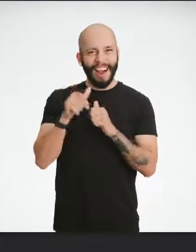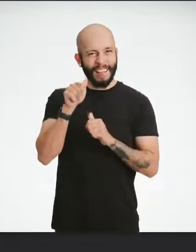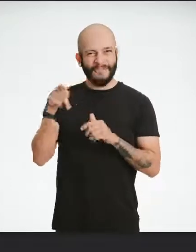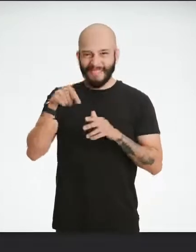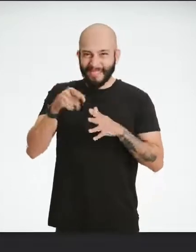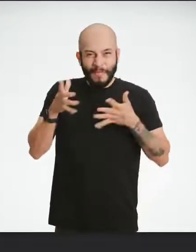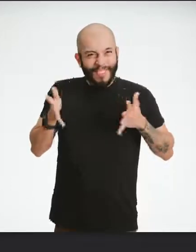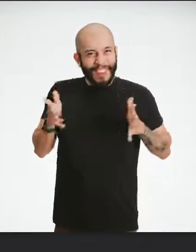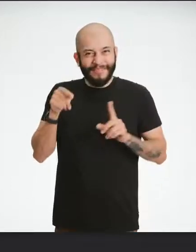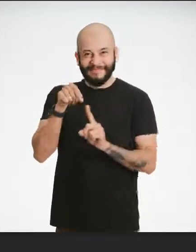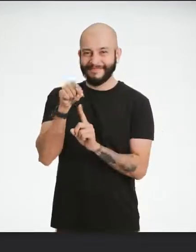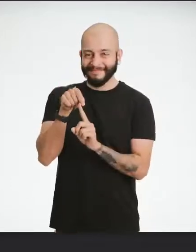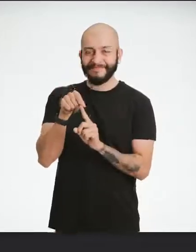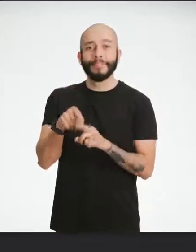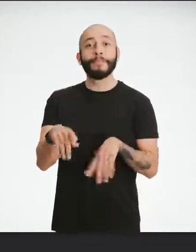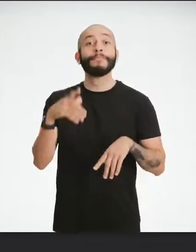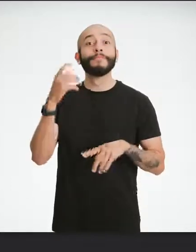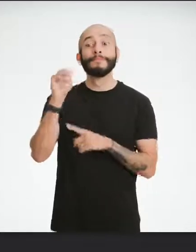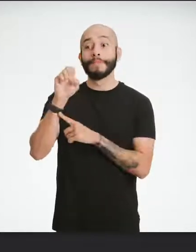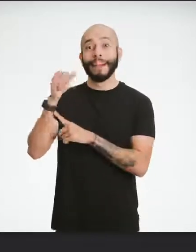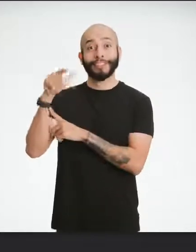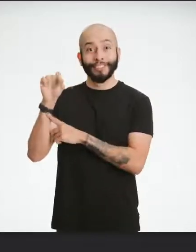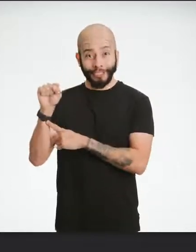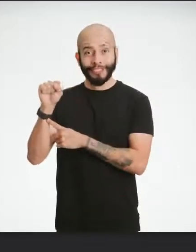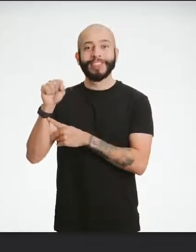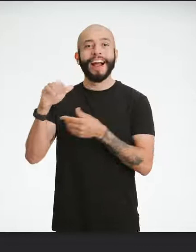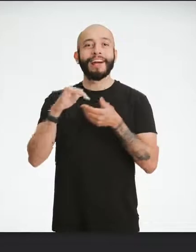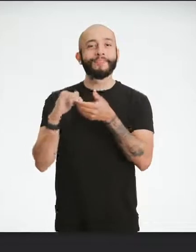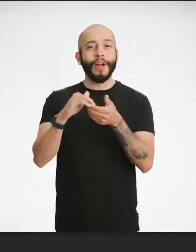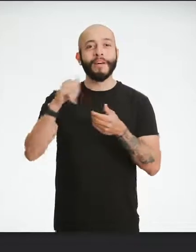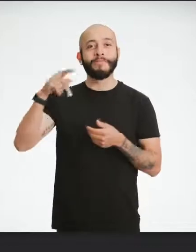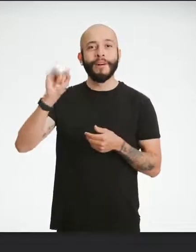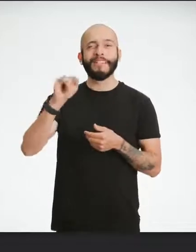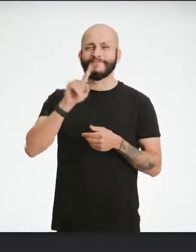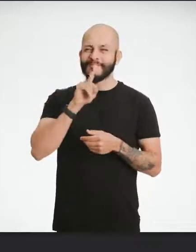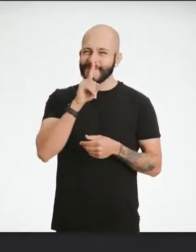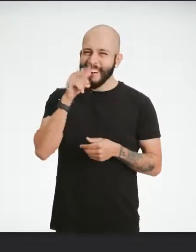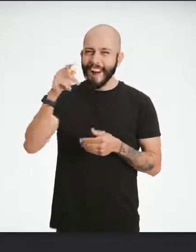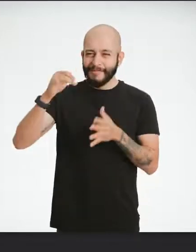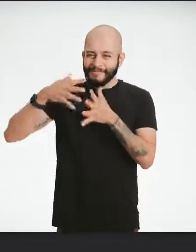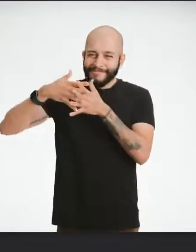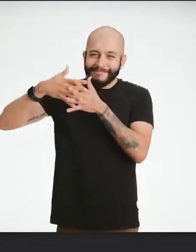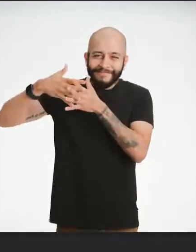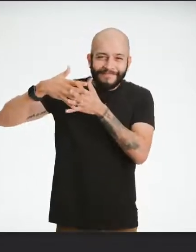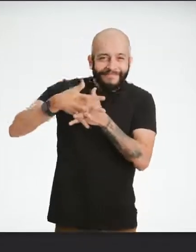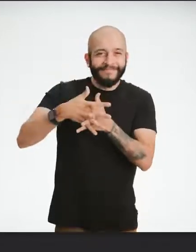So with the Messages Collaboration API, your app is truly woven into the fabric of Messages and FaceTime.